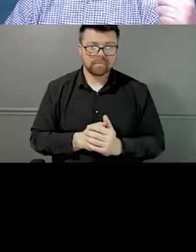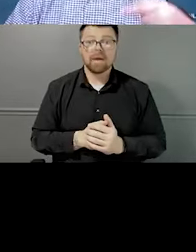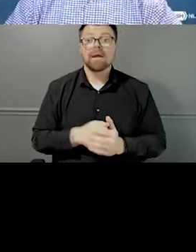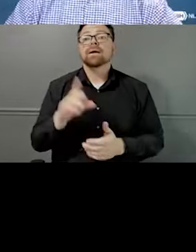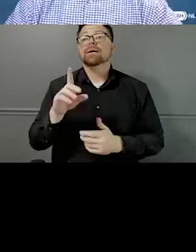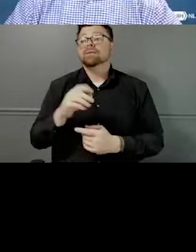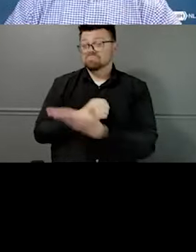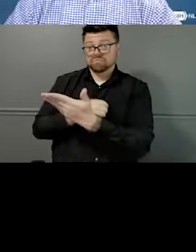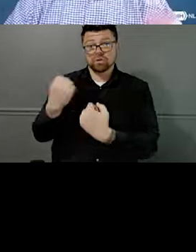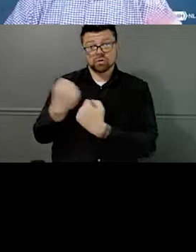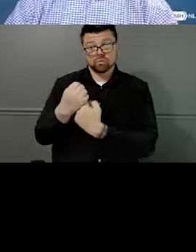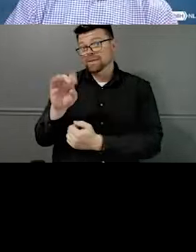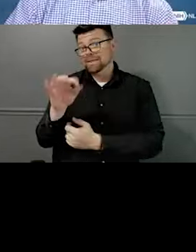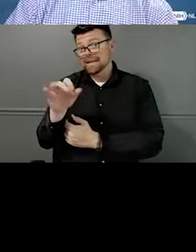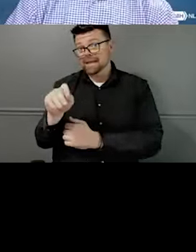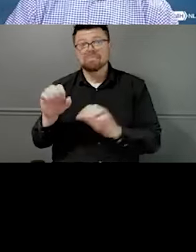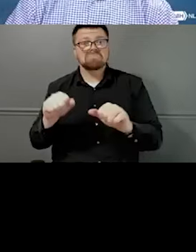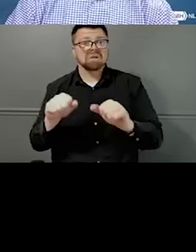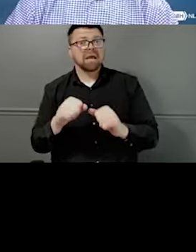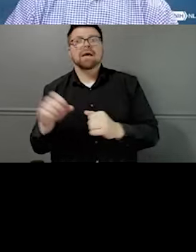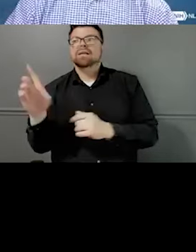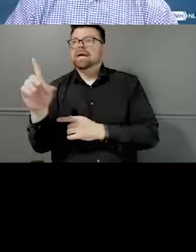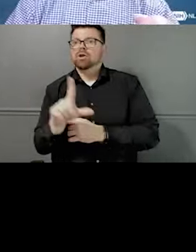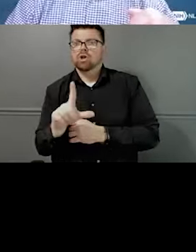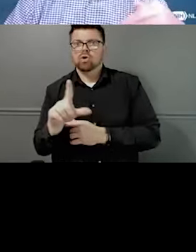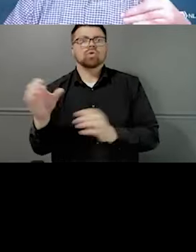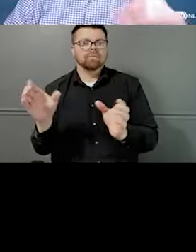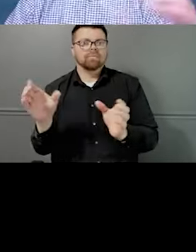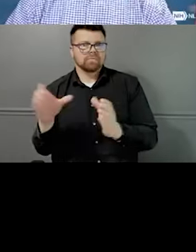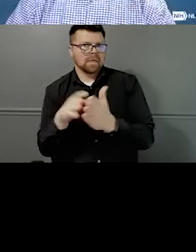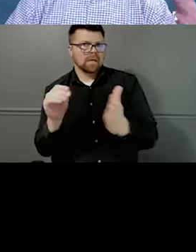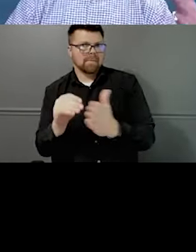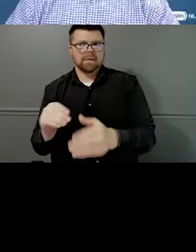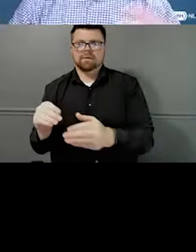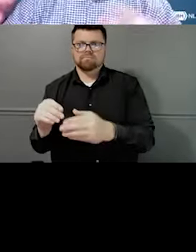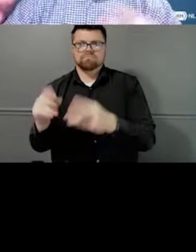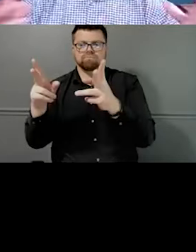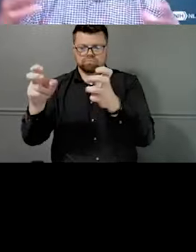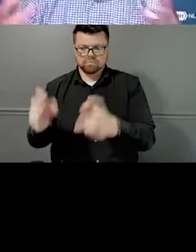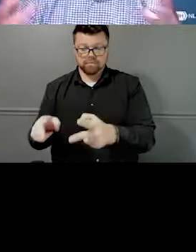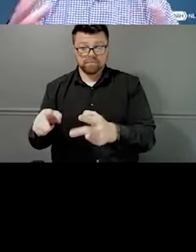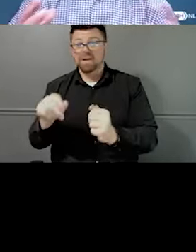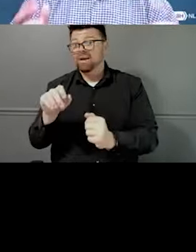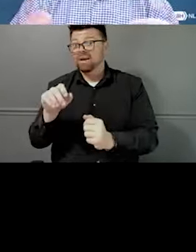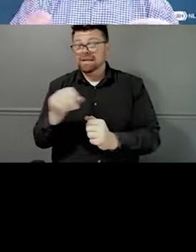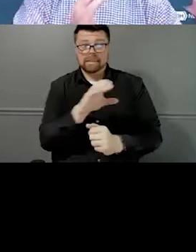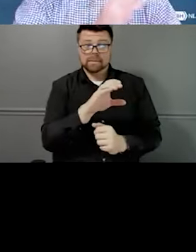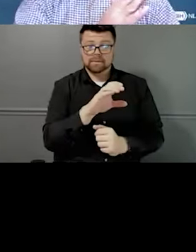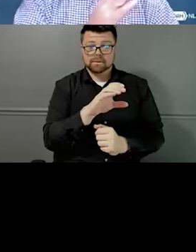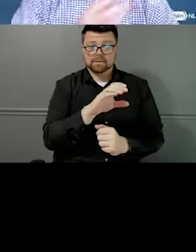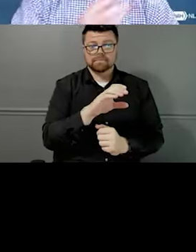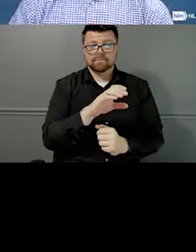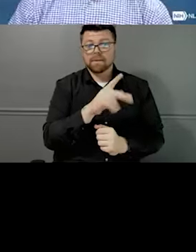download a copy that the PI has certified if they want the delegate to manage all of these documents and submit it.